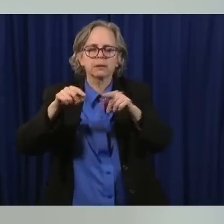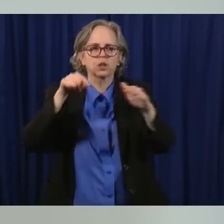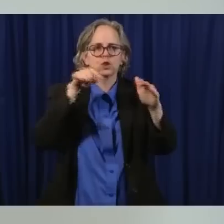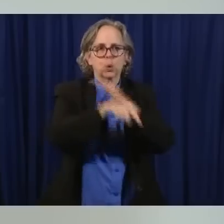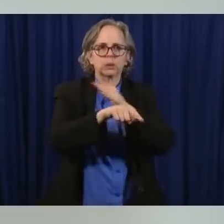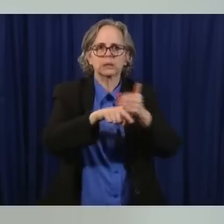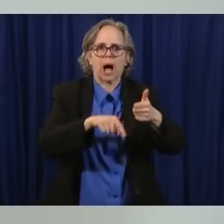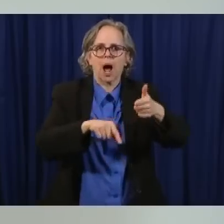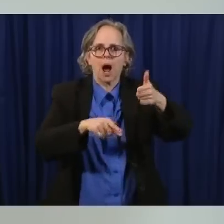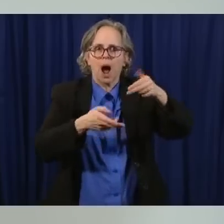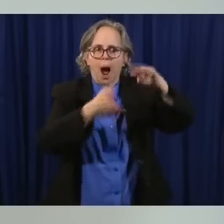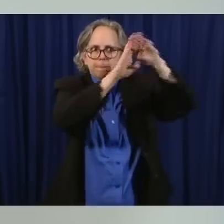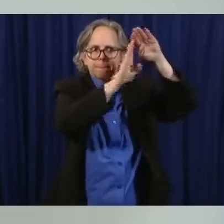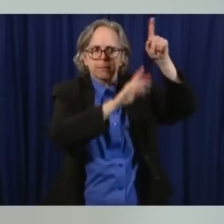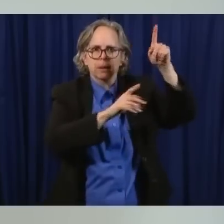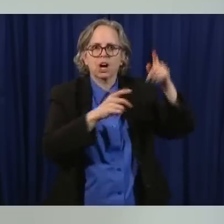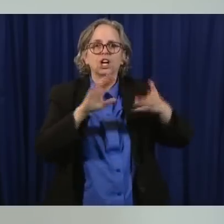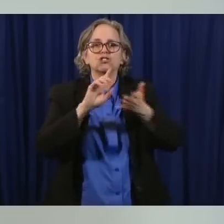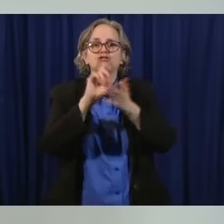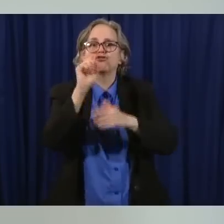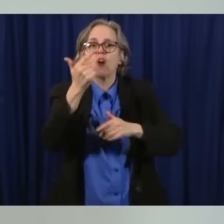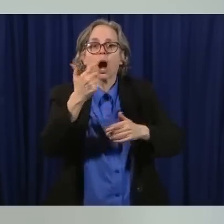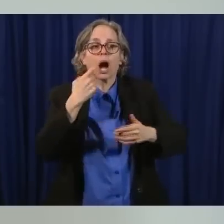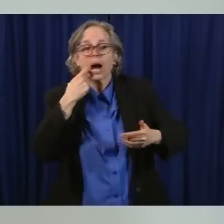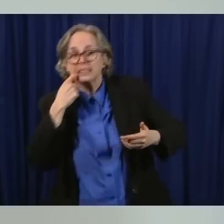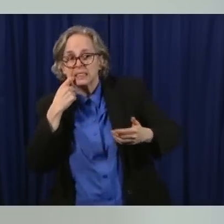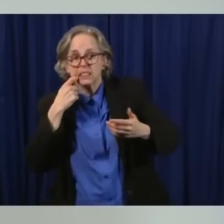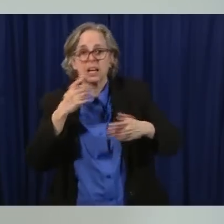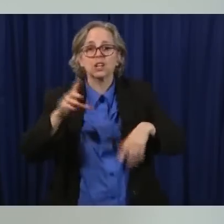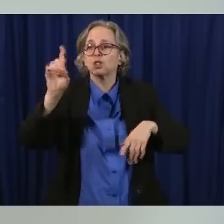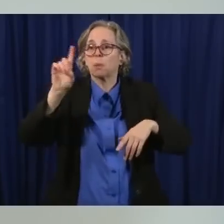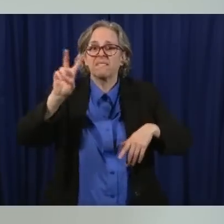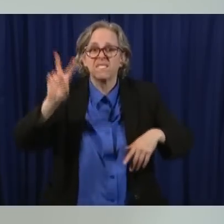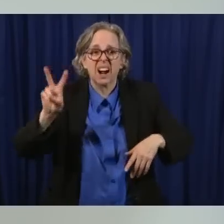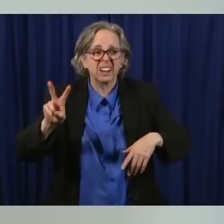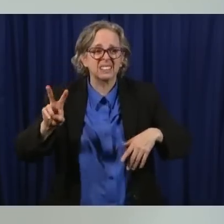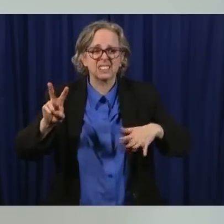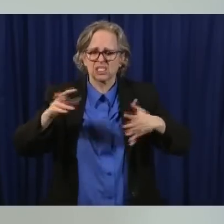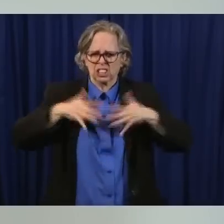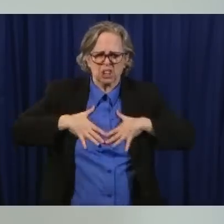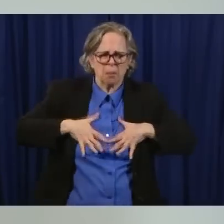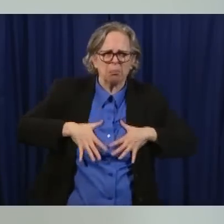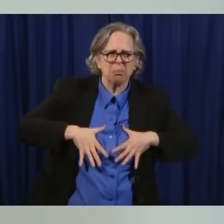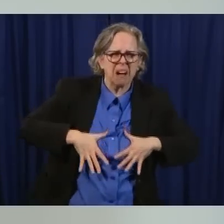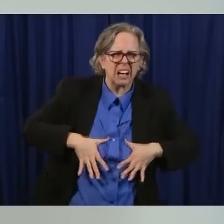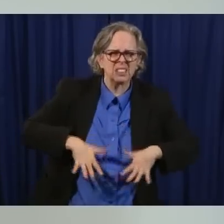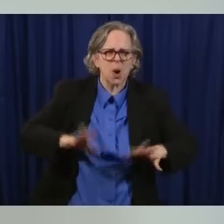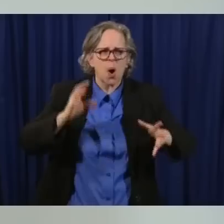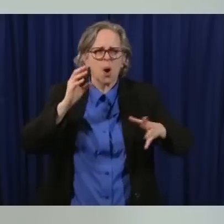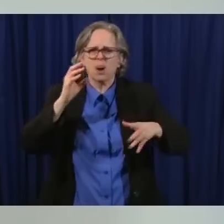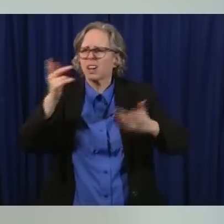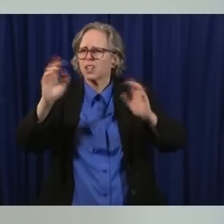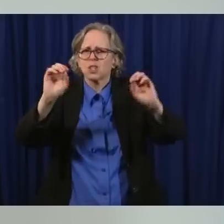LEARNED, AS UNEMPLOYMENT GOES UP, SO DO THE RATES OF SUICIDE, DRUG ADDITION, DOMESTIC